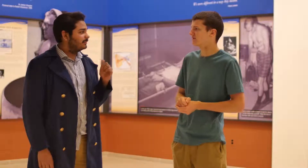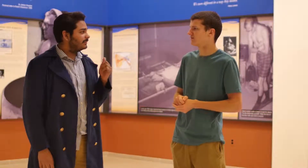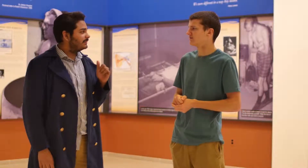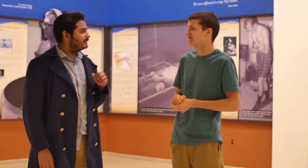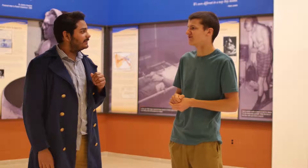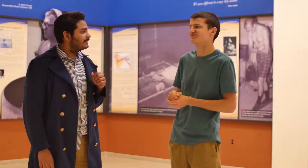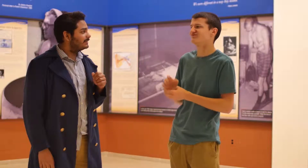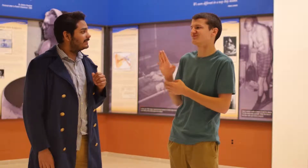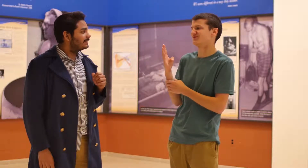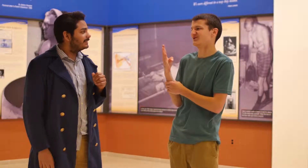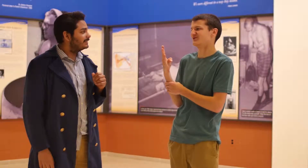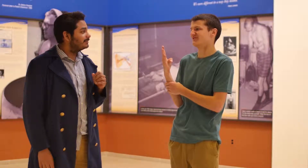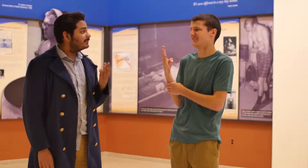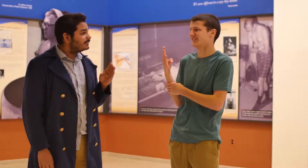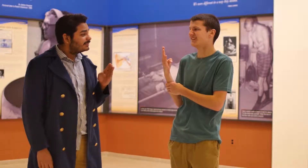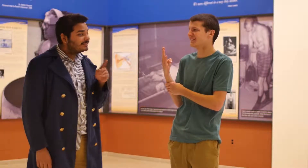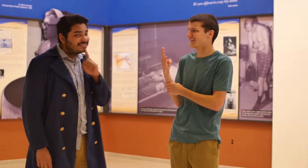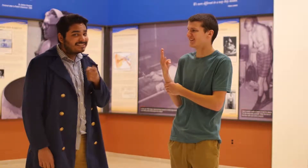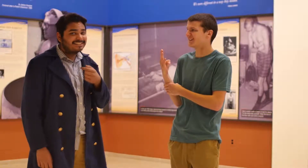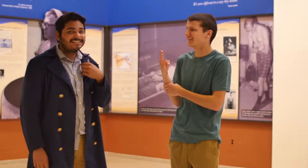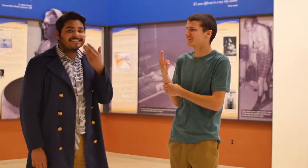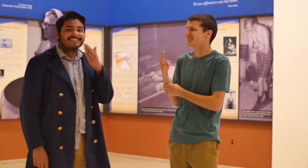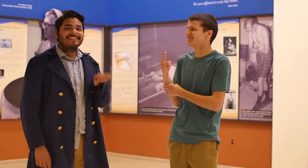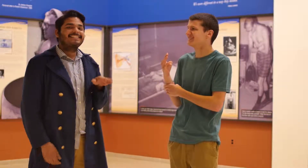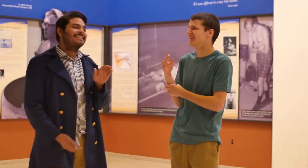Yellow? Blue. Blue, really? I didn't know!